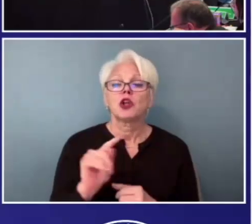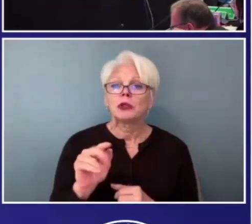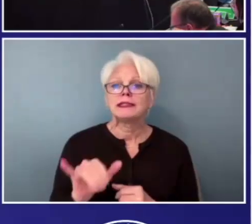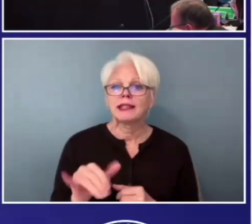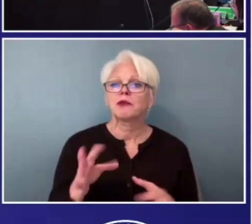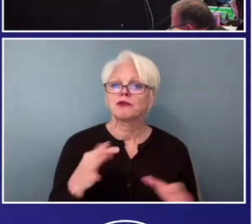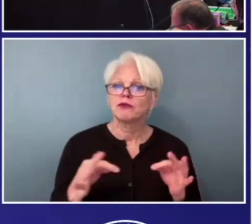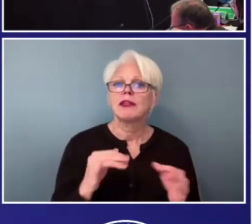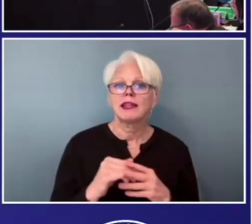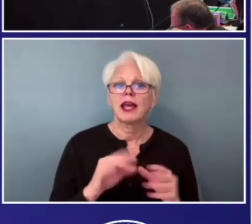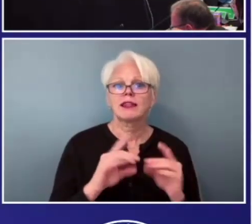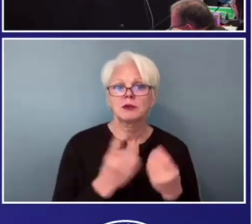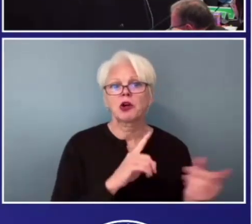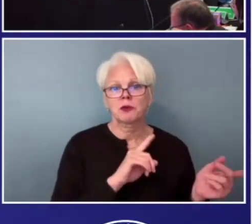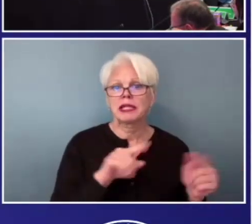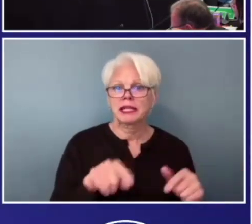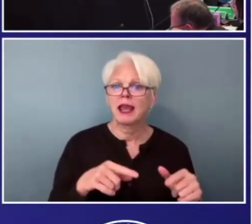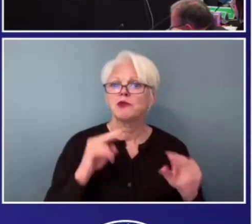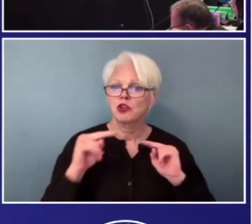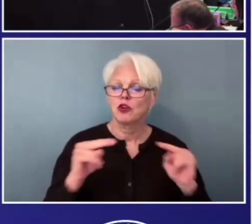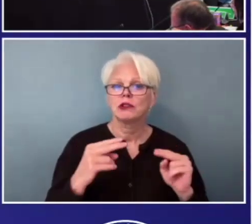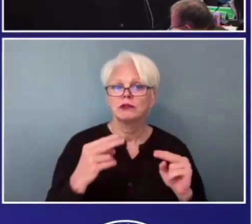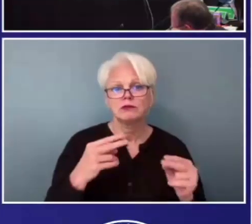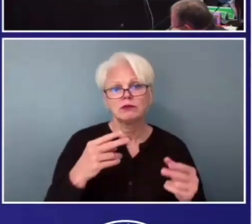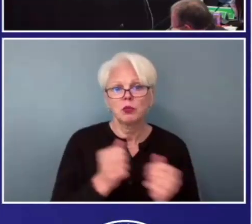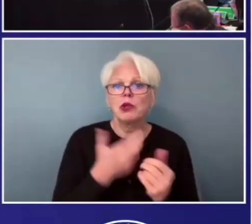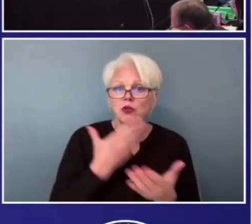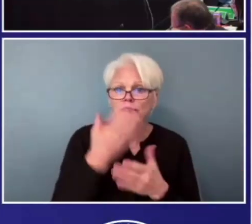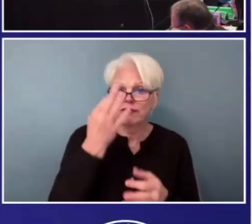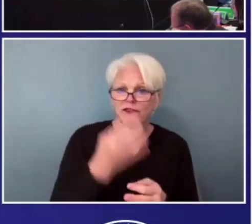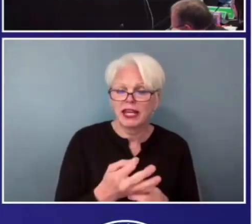in good faith to negotiate a package that we believe works best for the American